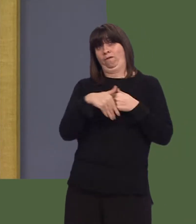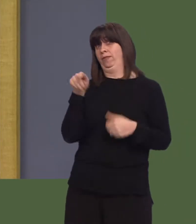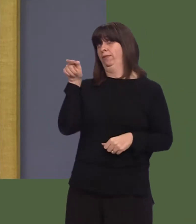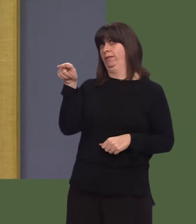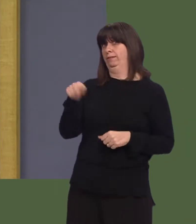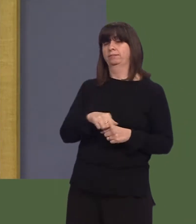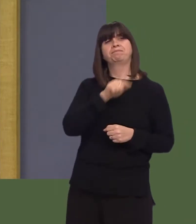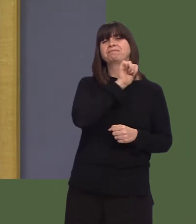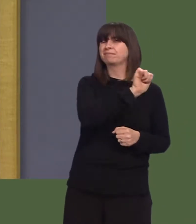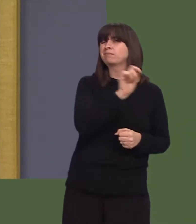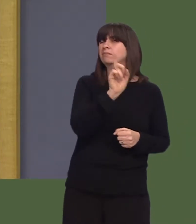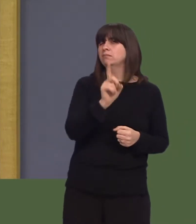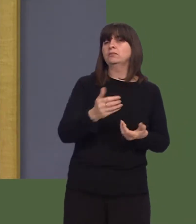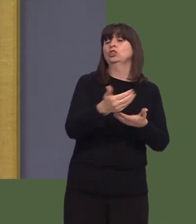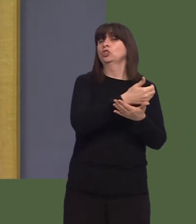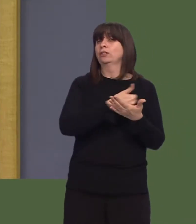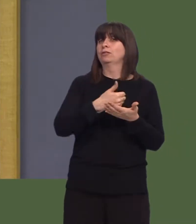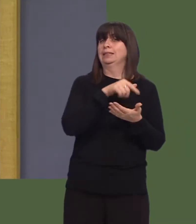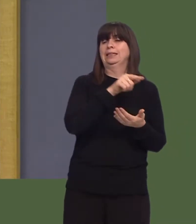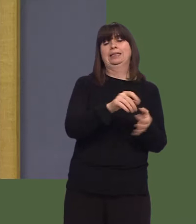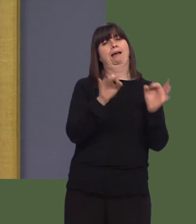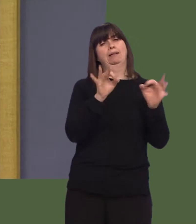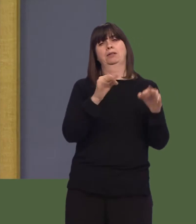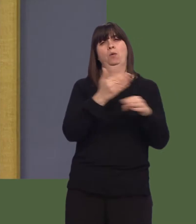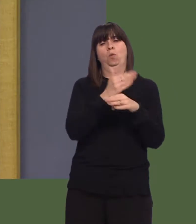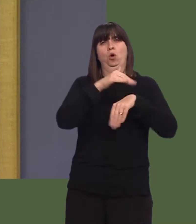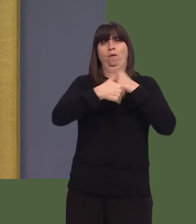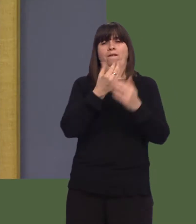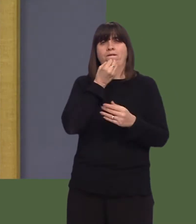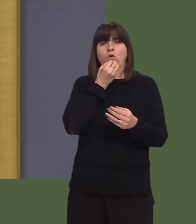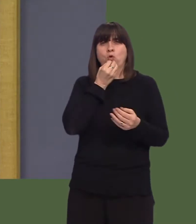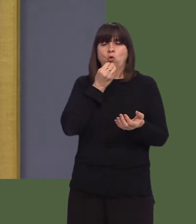They are a charity that do excellent work in this field, and they state there are two